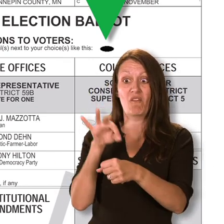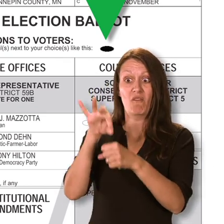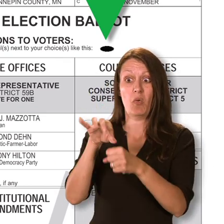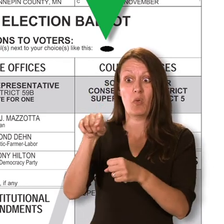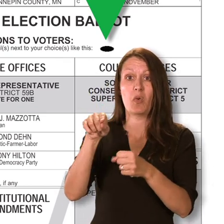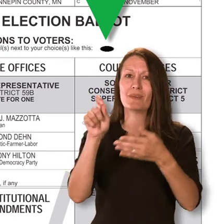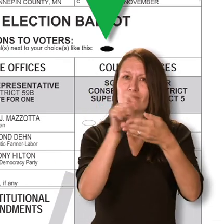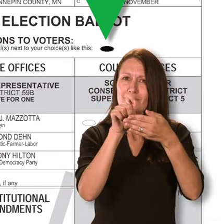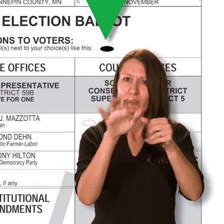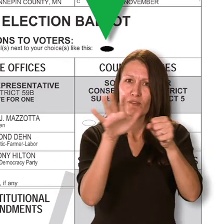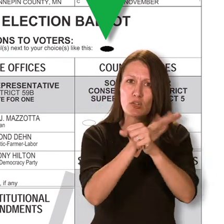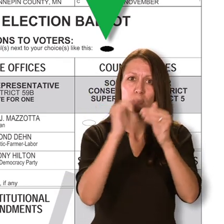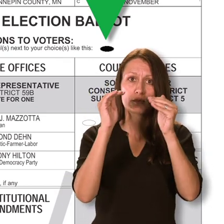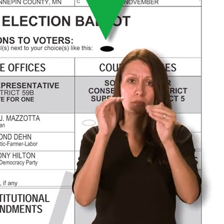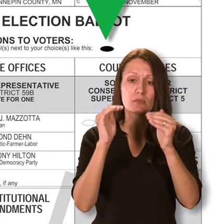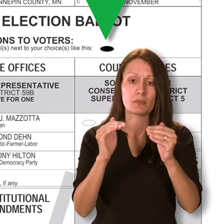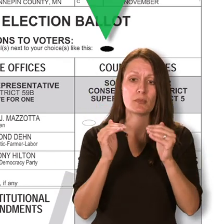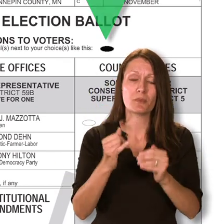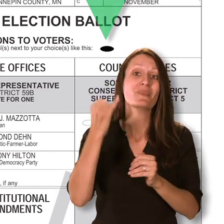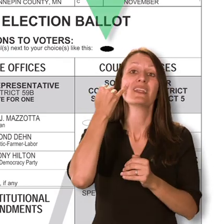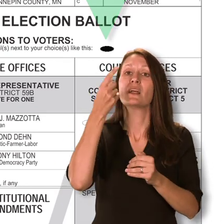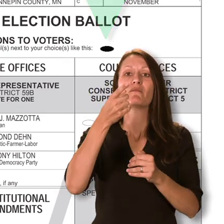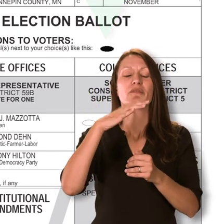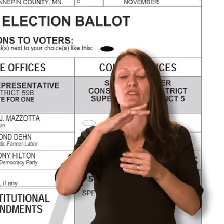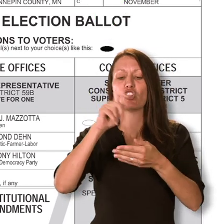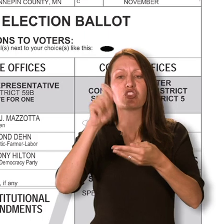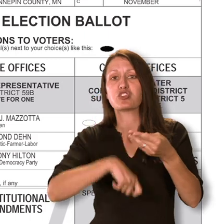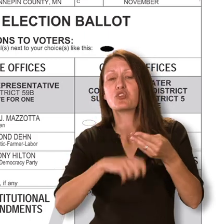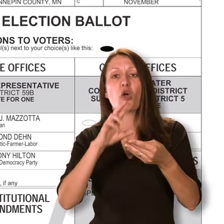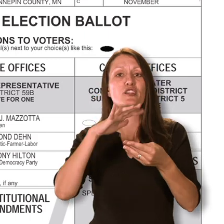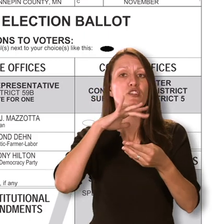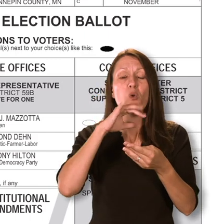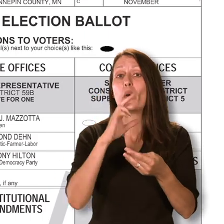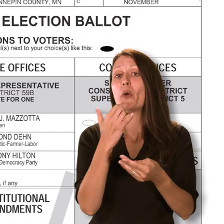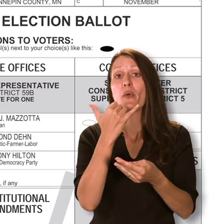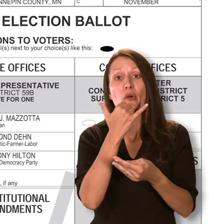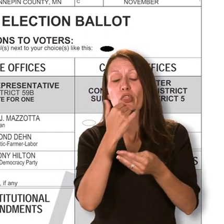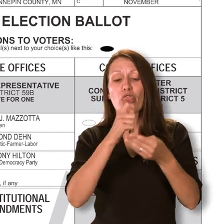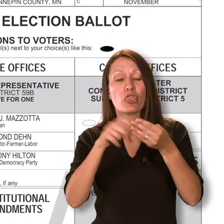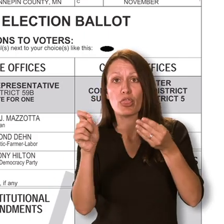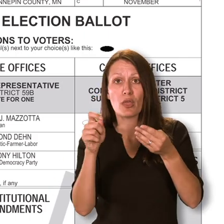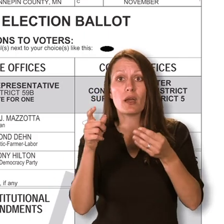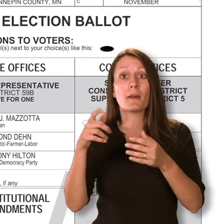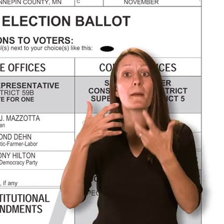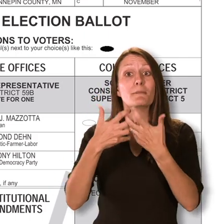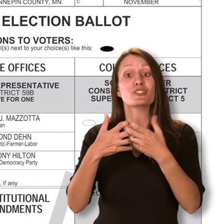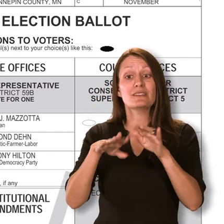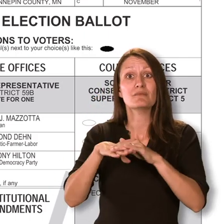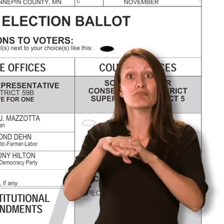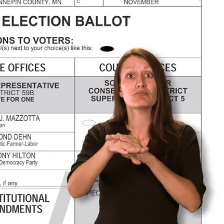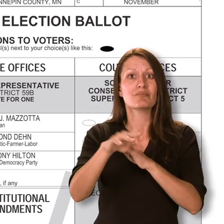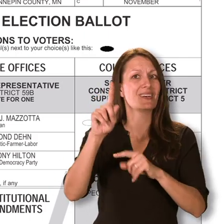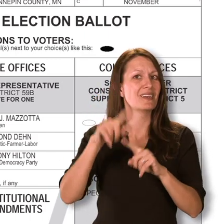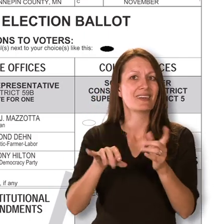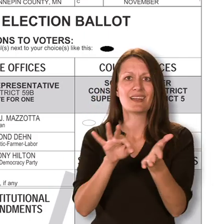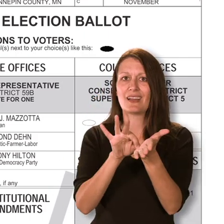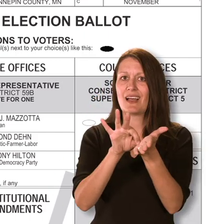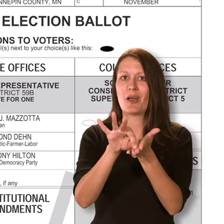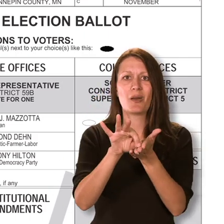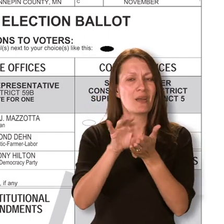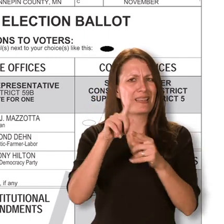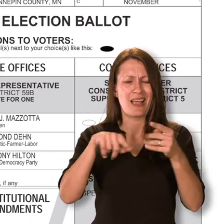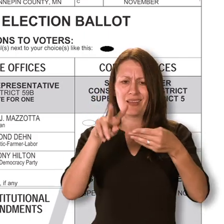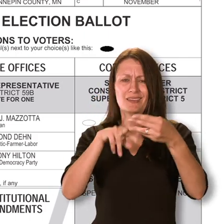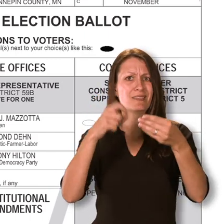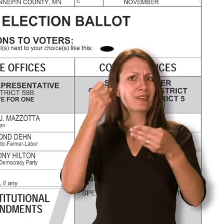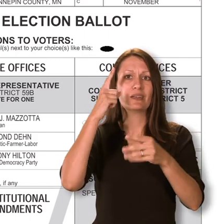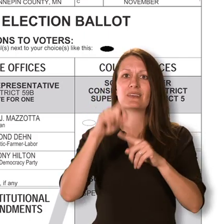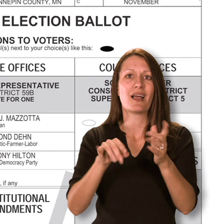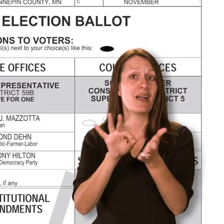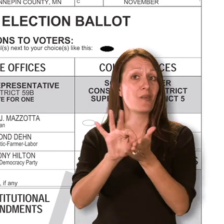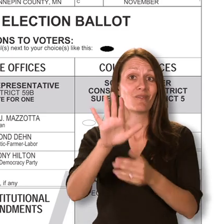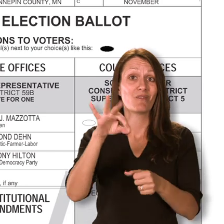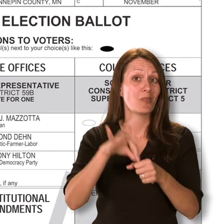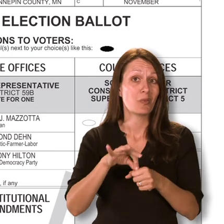If the machine can't read your choices, they may not be counted.